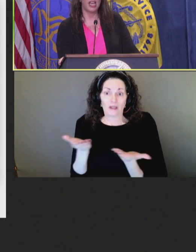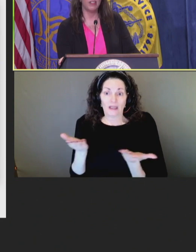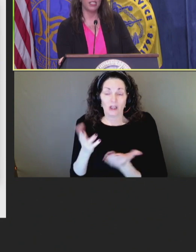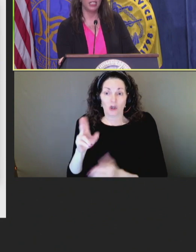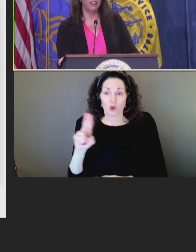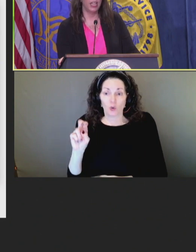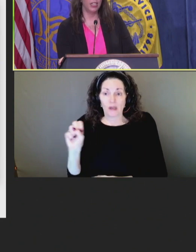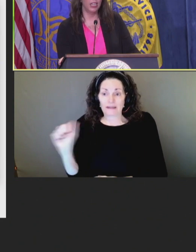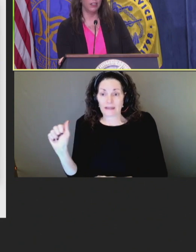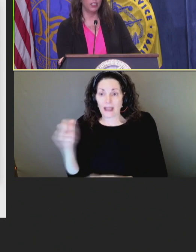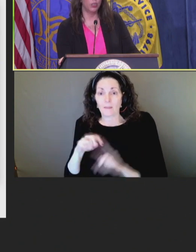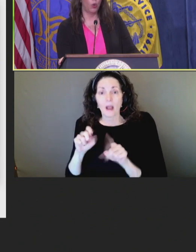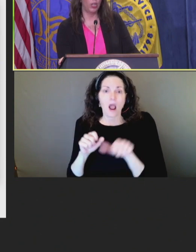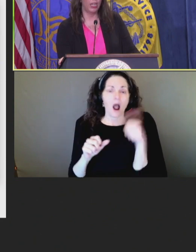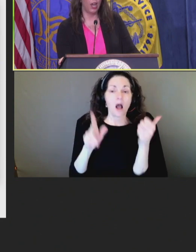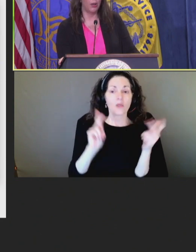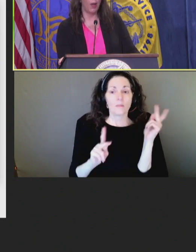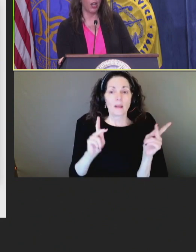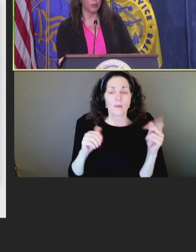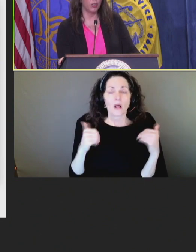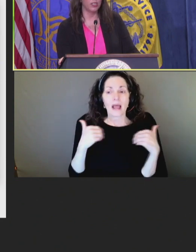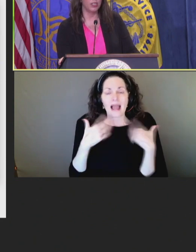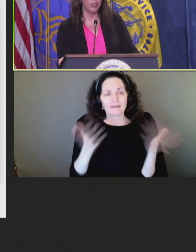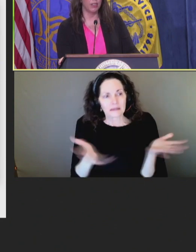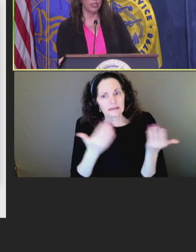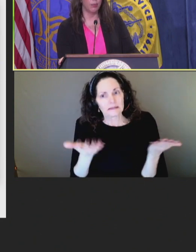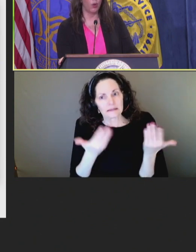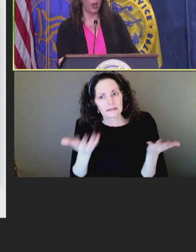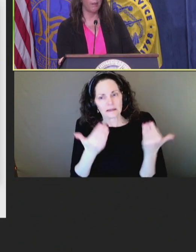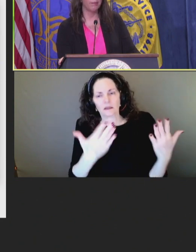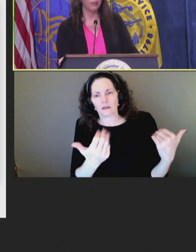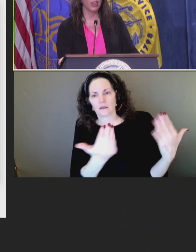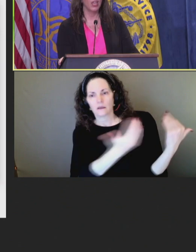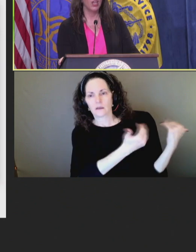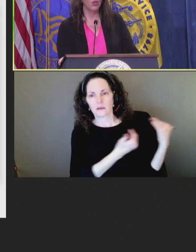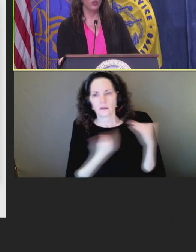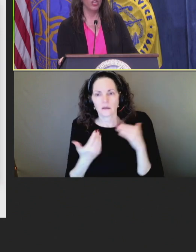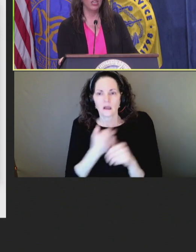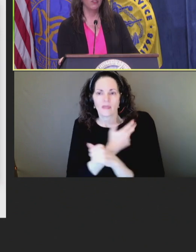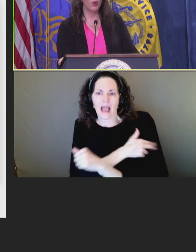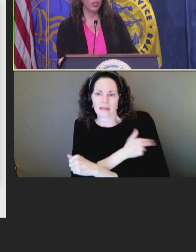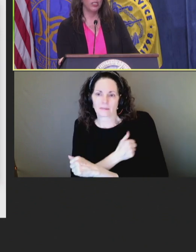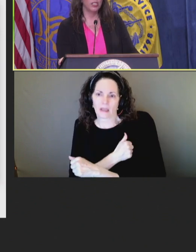a significant lift enrolling hospitals in the VFC program. We're looking forward to